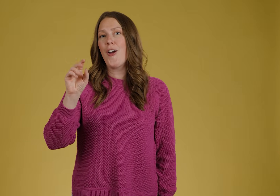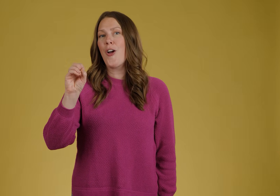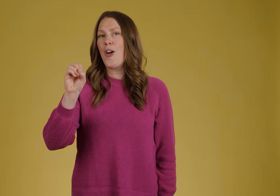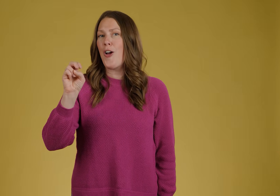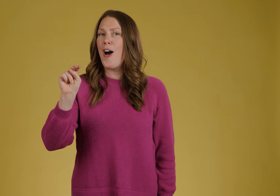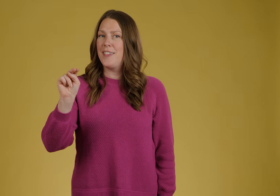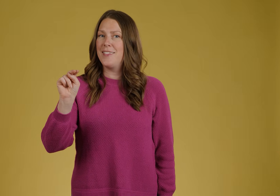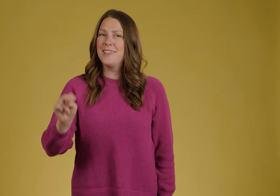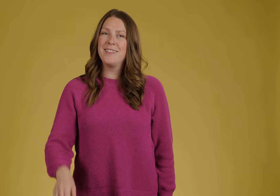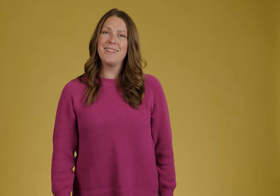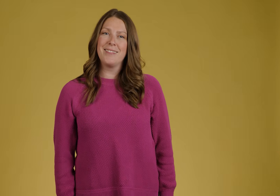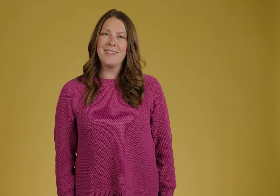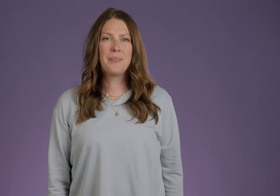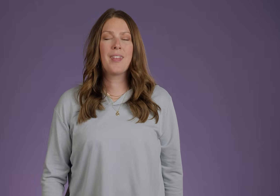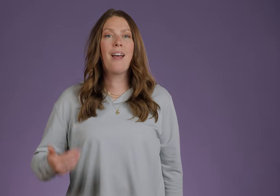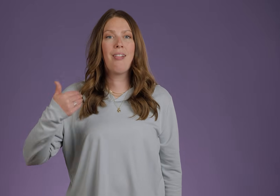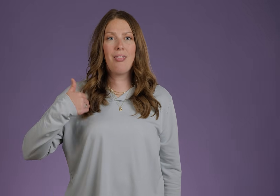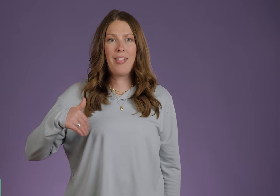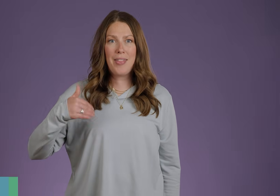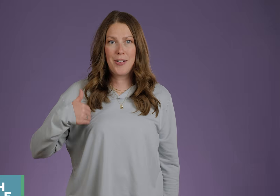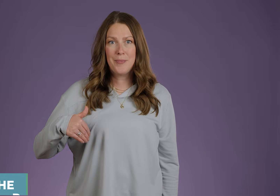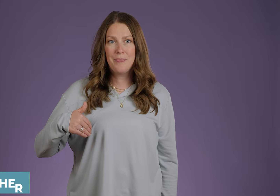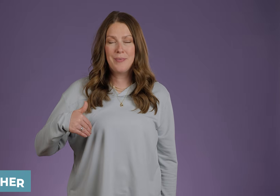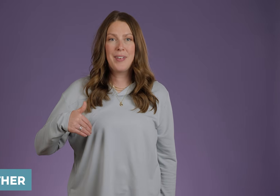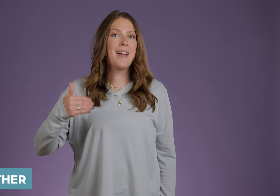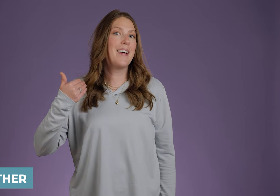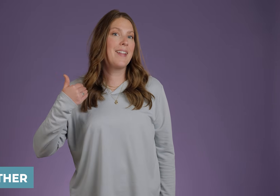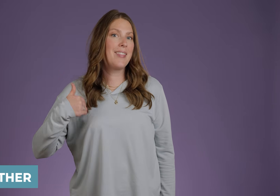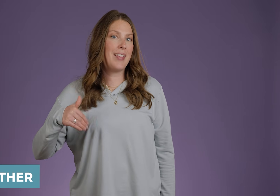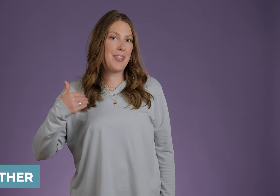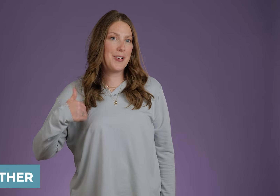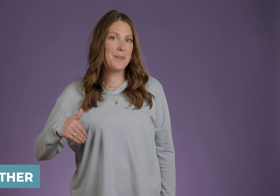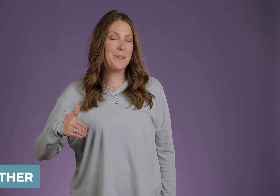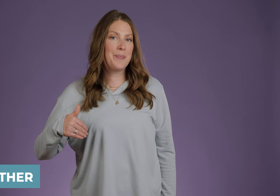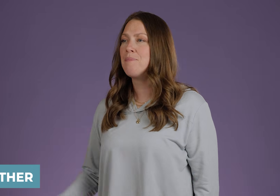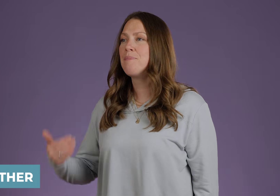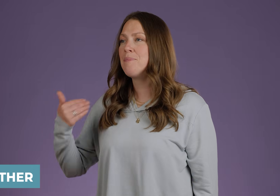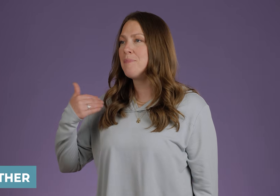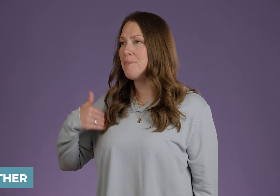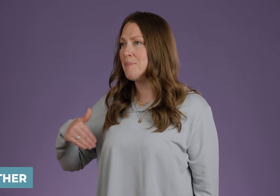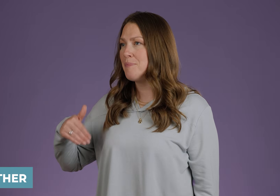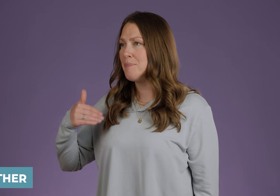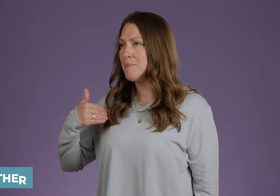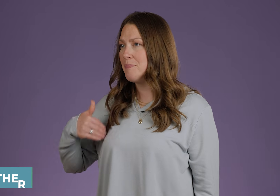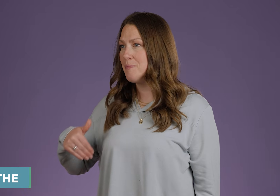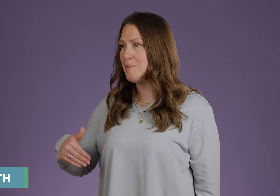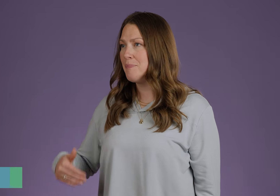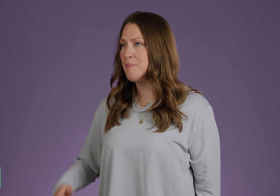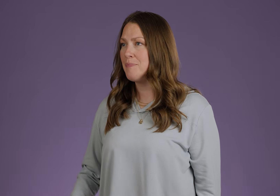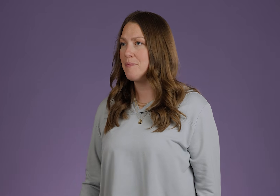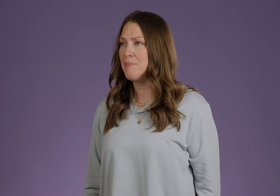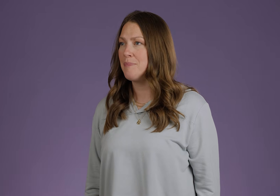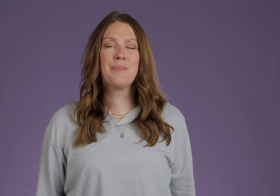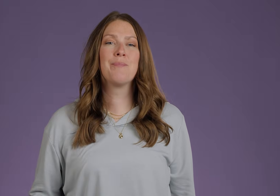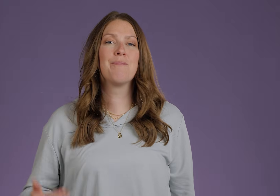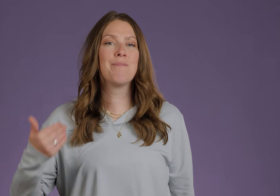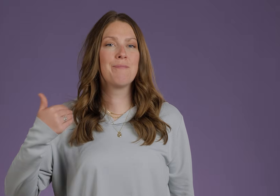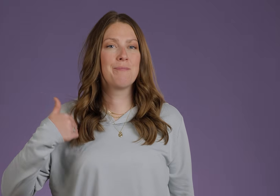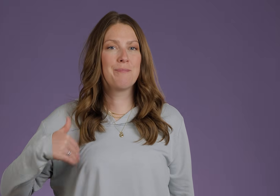Cotton. Leather. You have your dominant hand coming up on your dominant side.